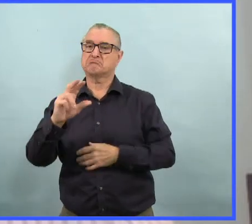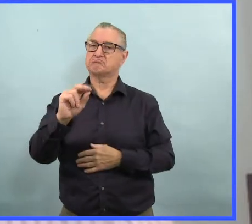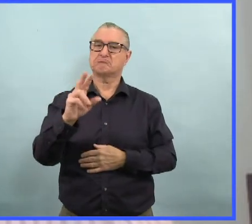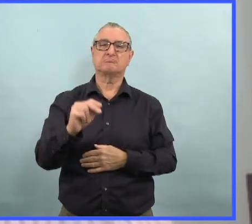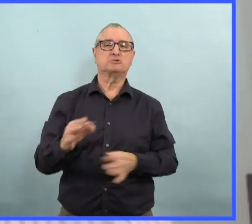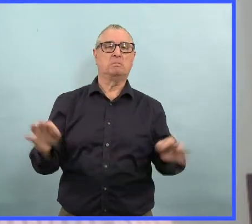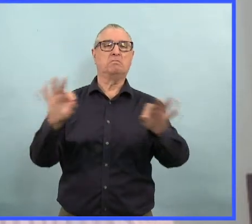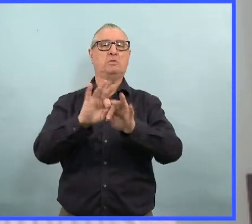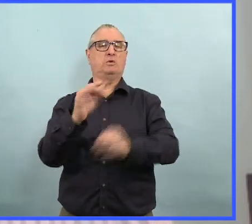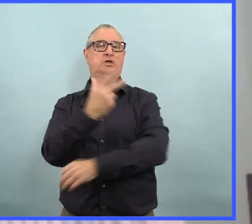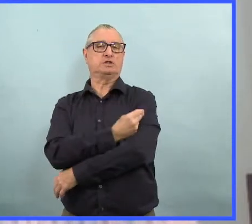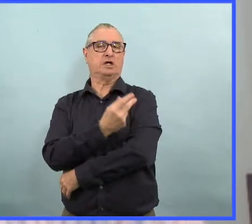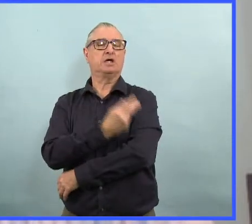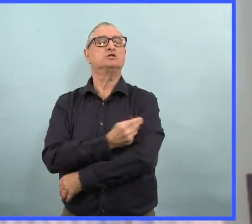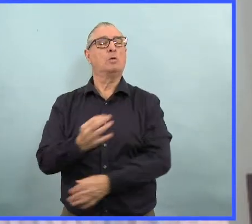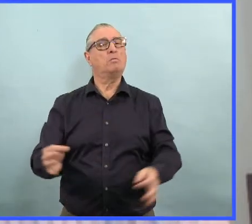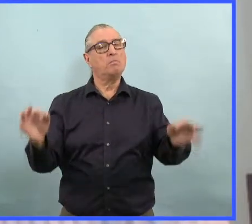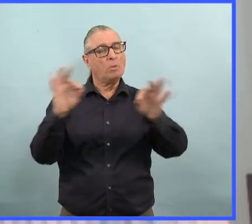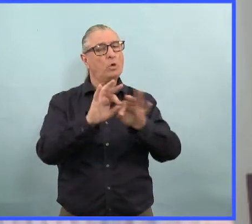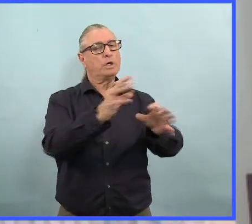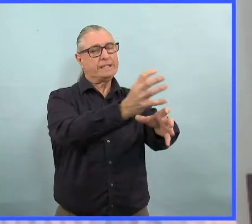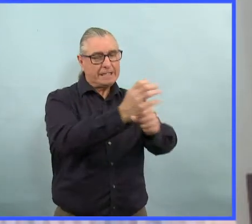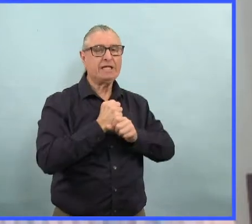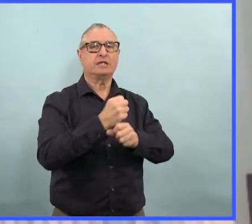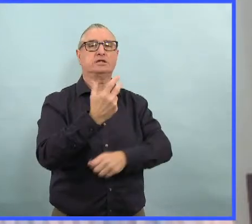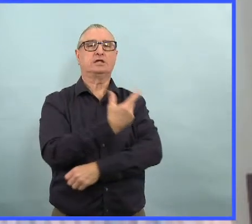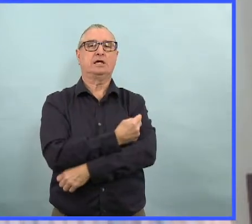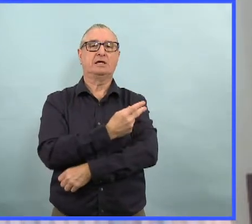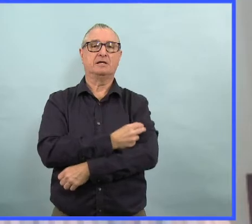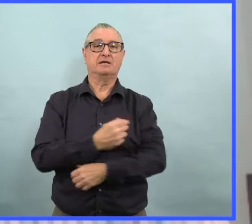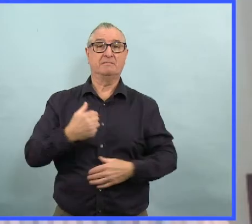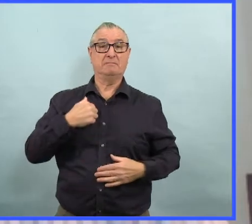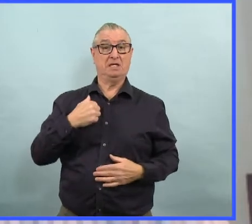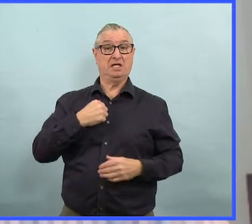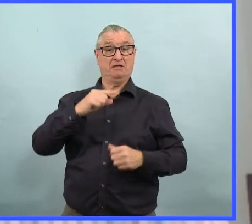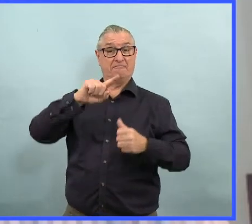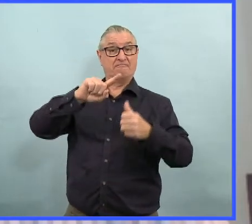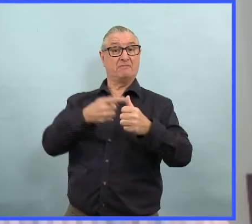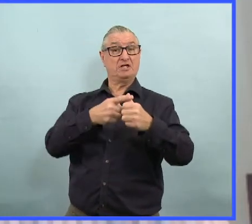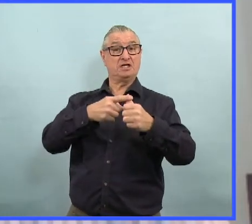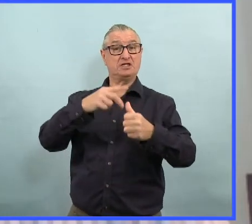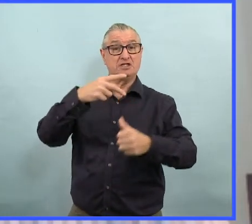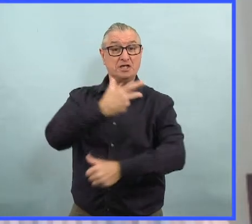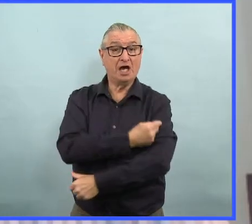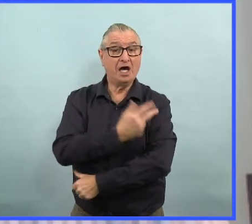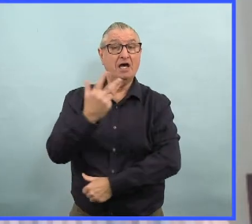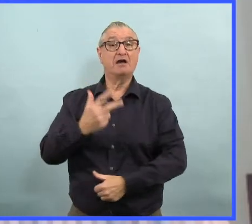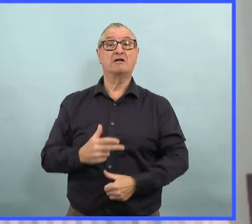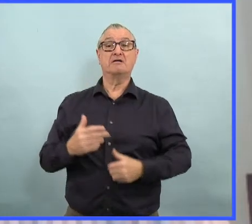dose of vaccine you're eligible for please get that as soon as you become eligible for it